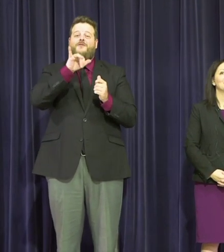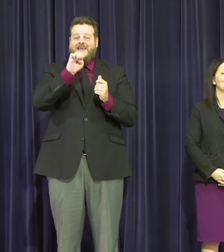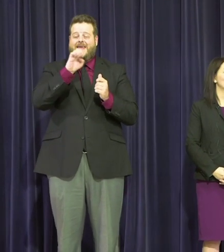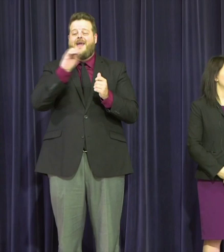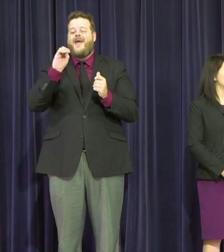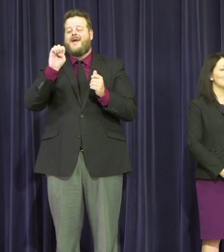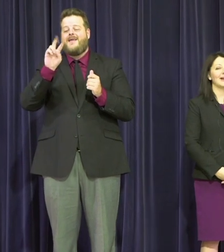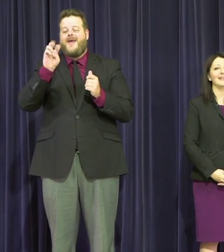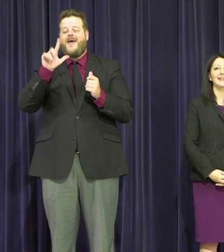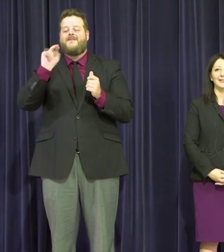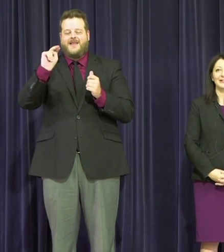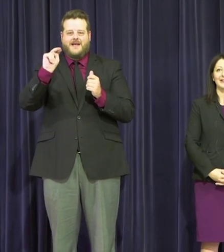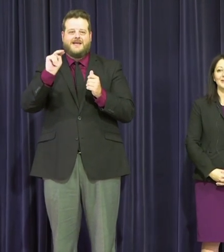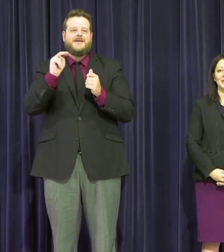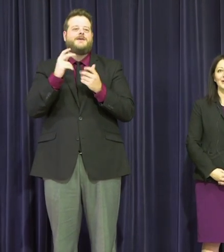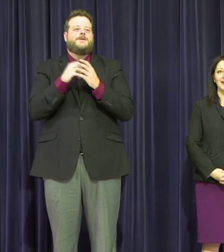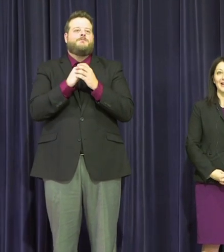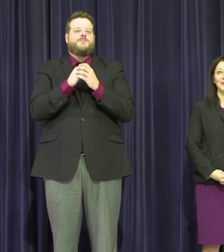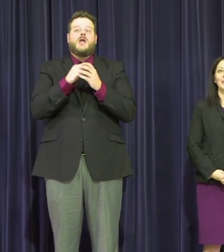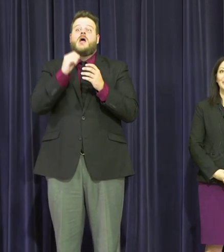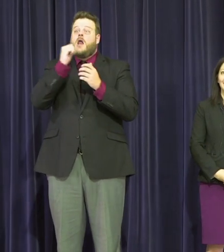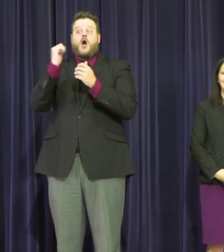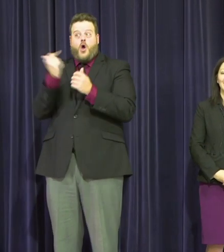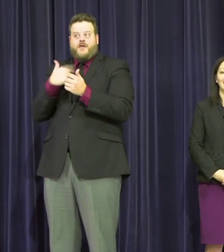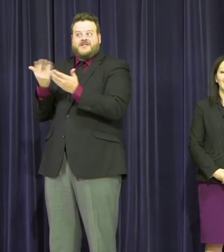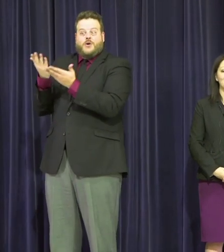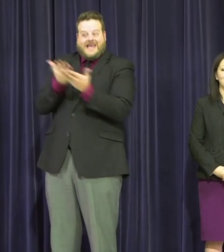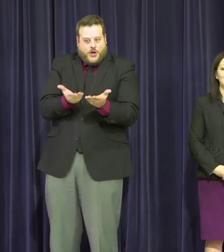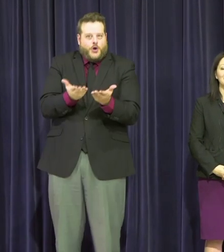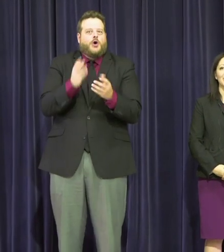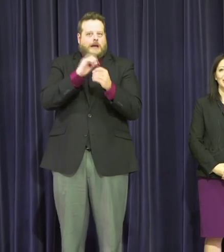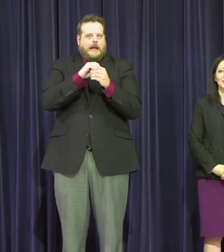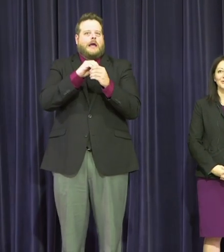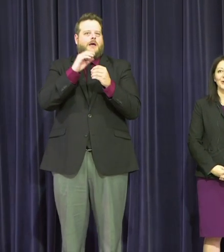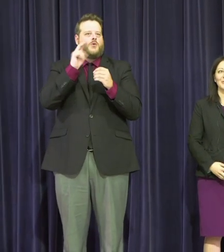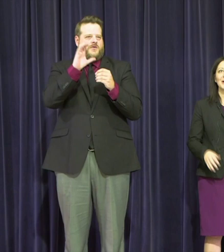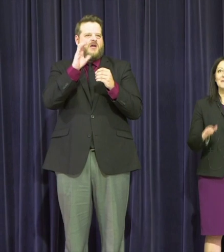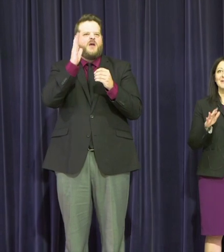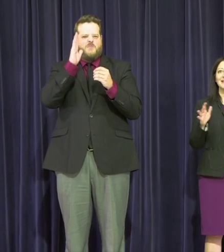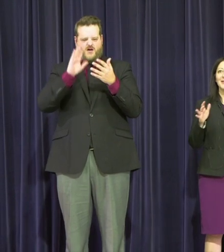We're not quite all here yet in North Carolina. We will be by mid March.